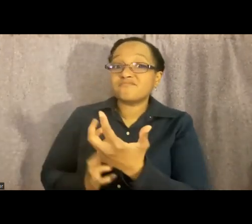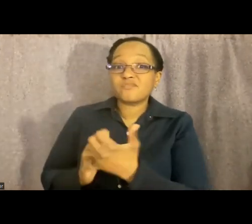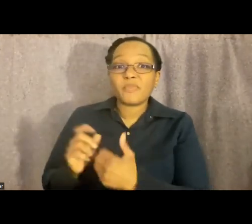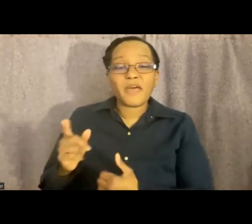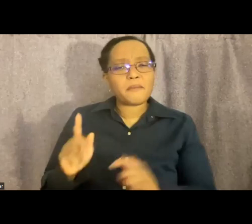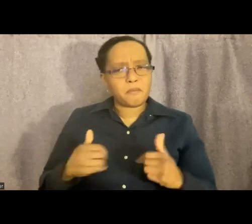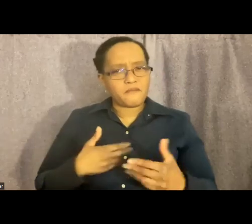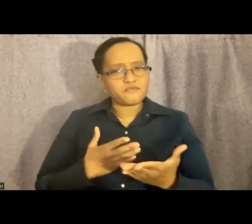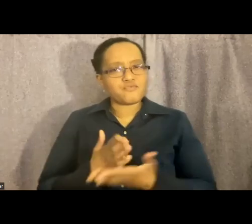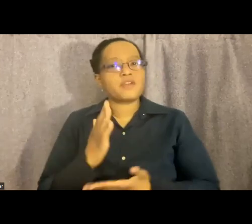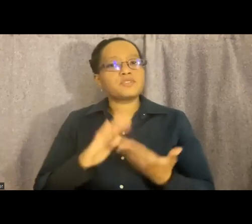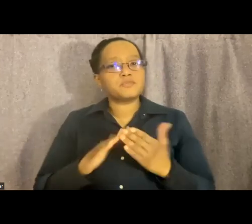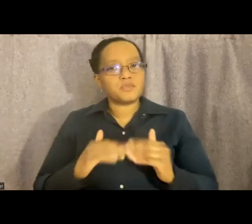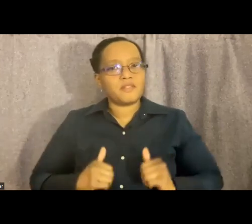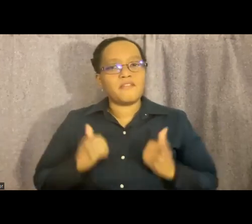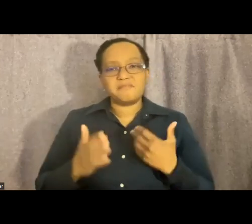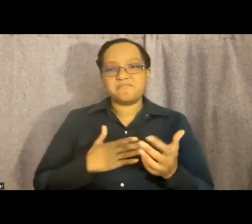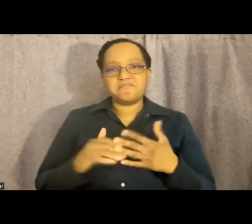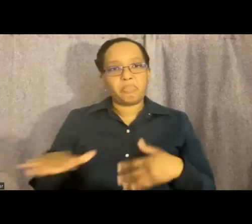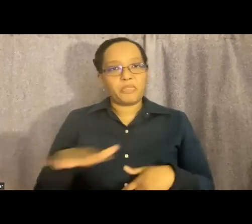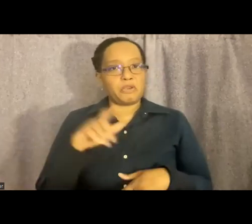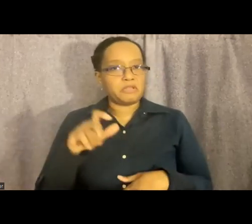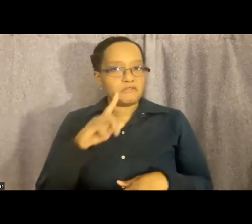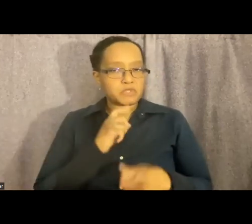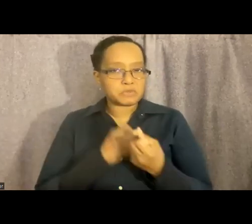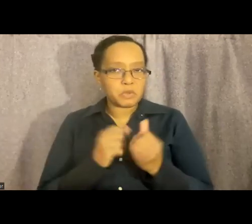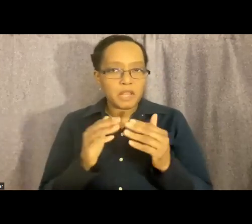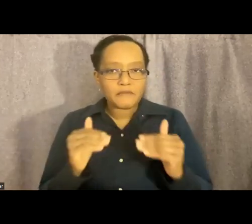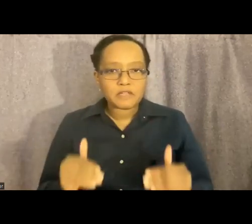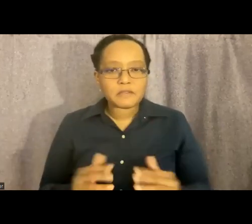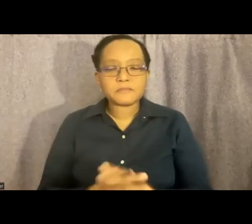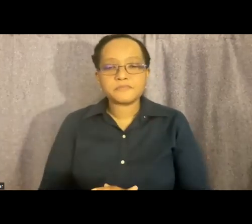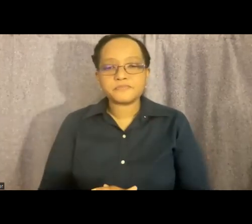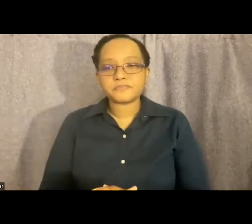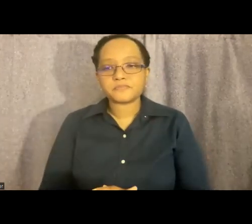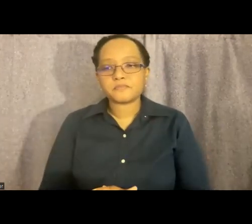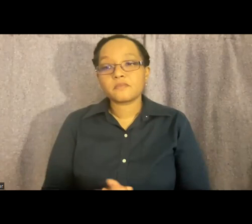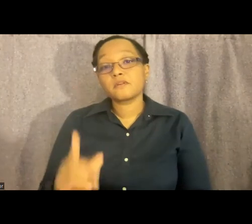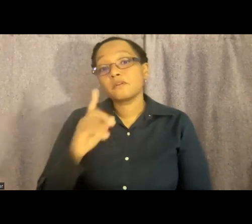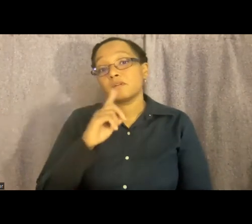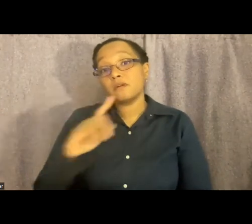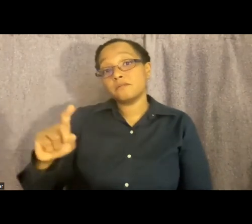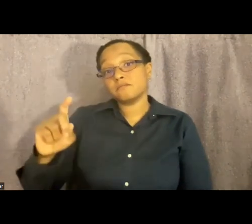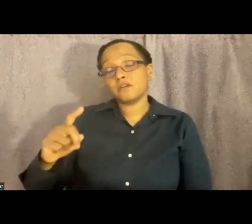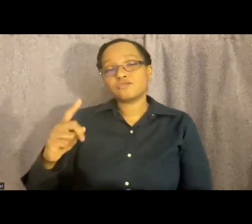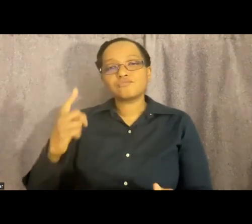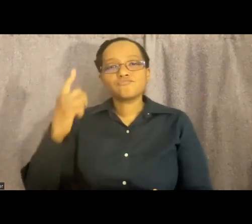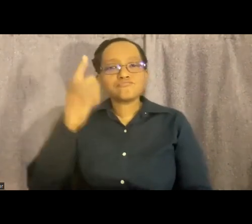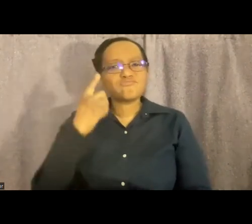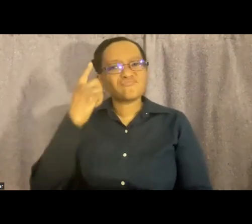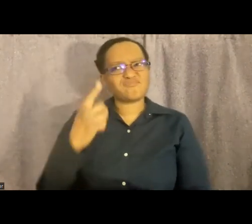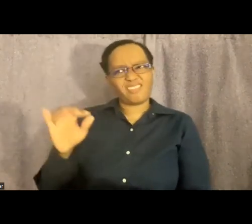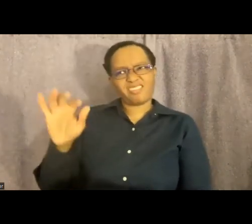regardless of the level of support . We really need to question what that assumption is getting